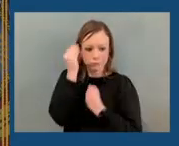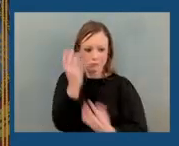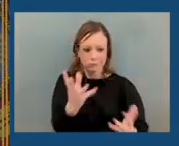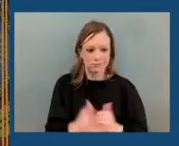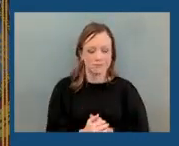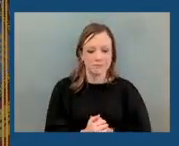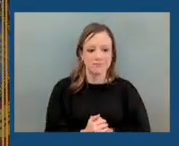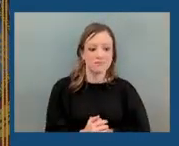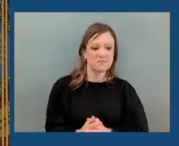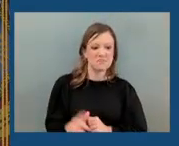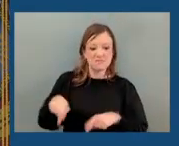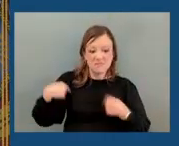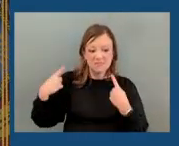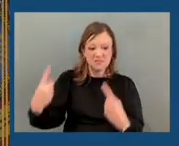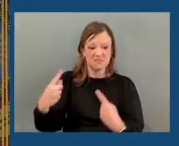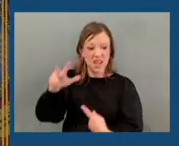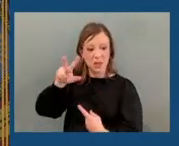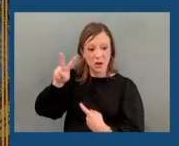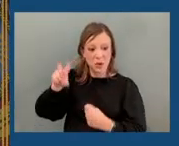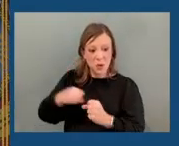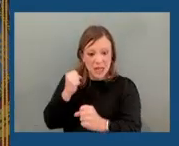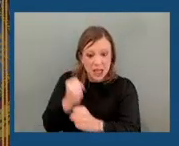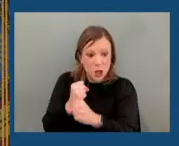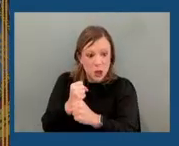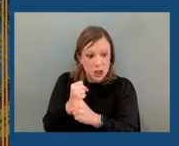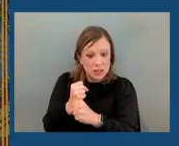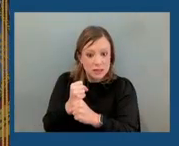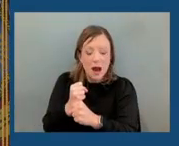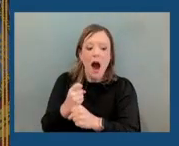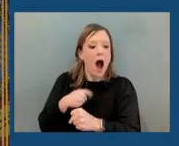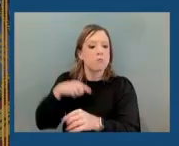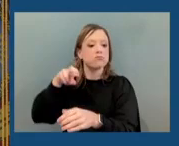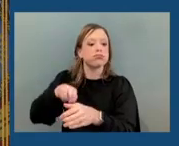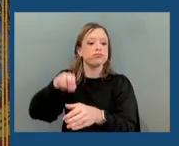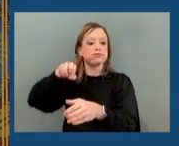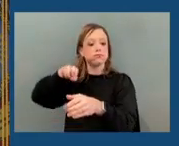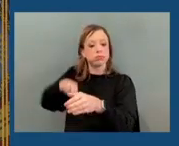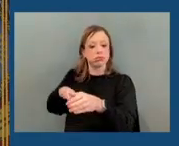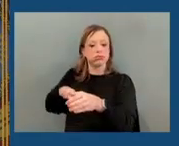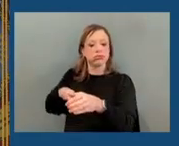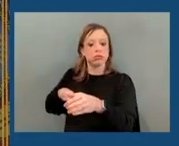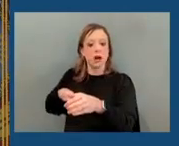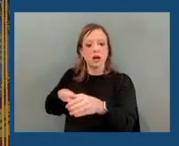of service, I stepped away from the state police essentially to spend more time with my family.